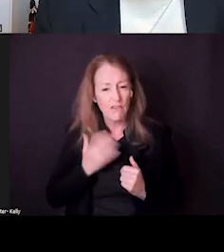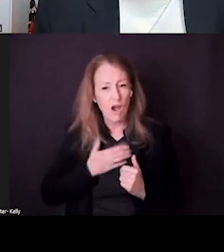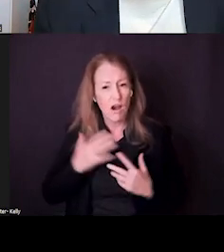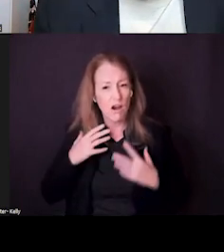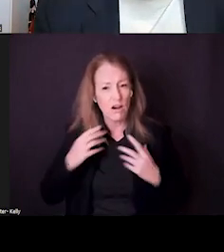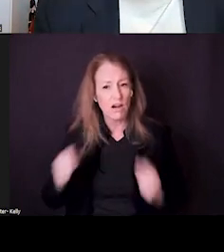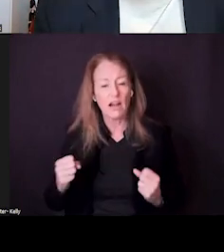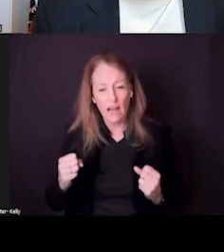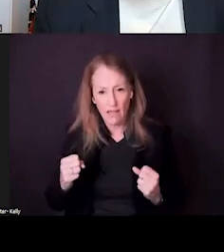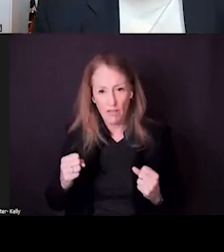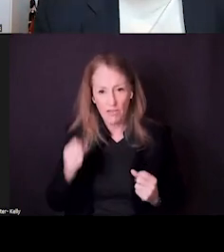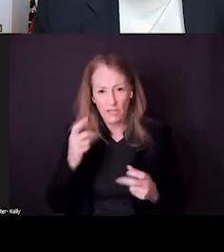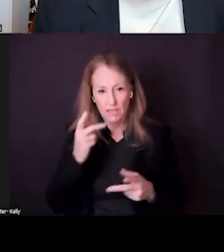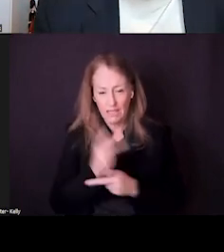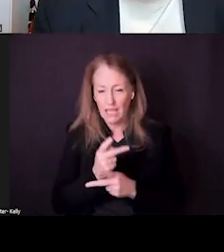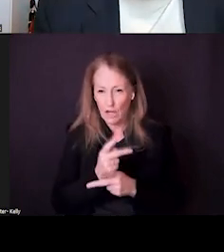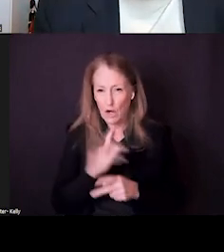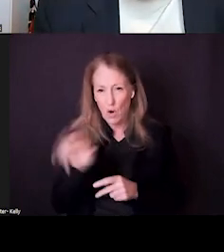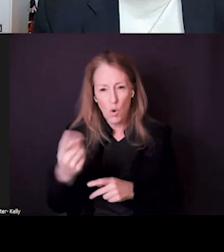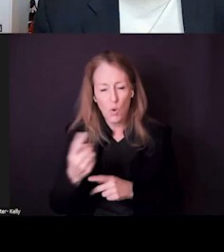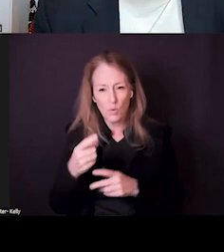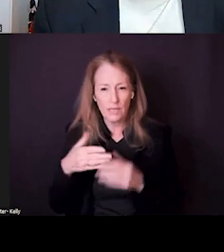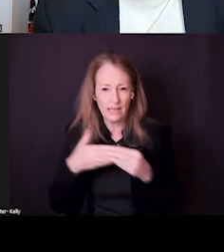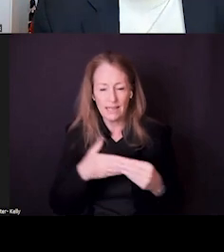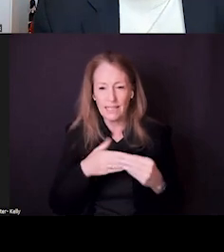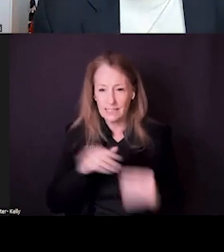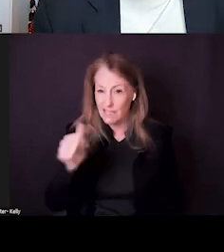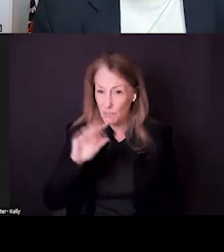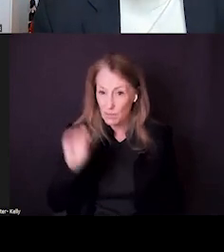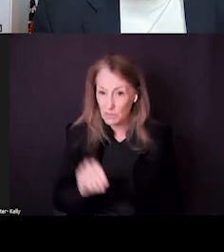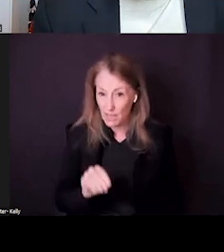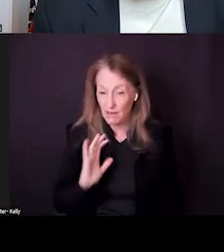HEALTHCARE DRIVES TEN PERCENT OF THE HEALTH STATUS, WHAT ARE WE